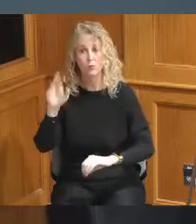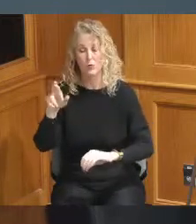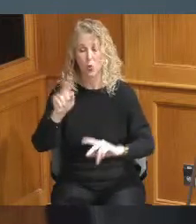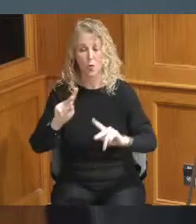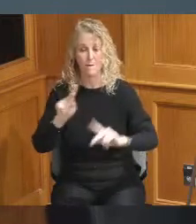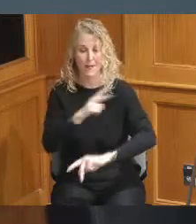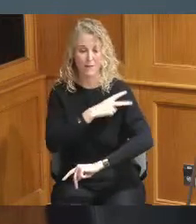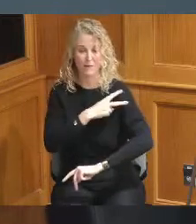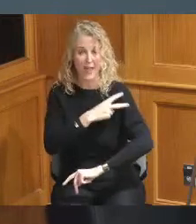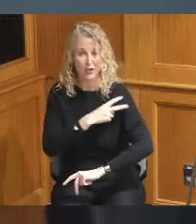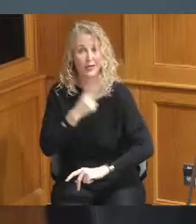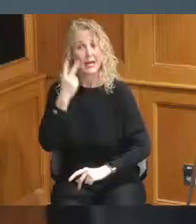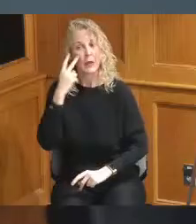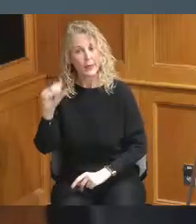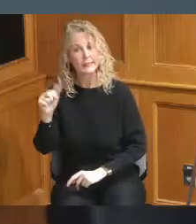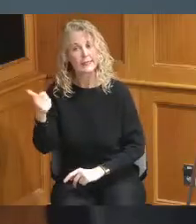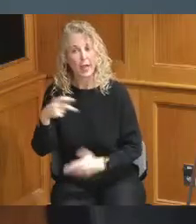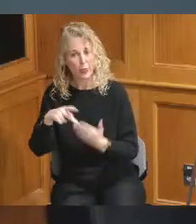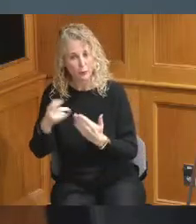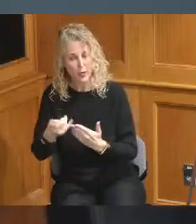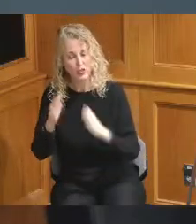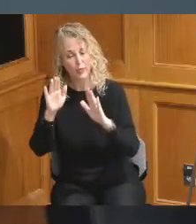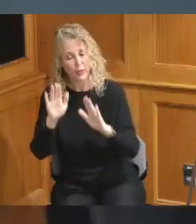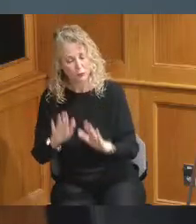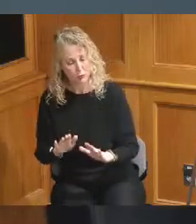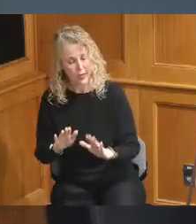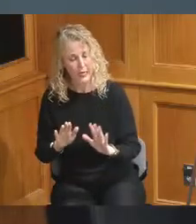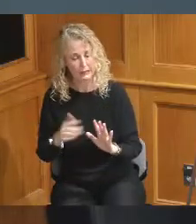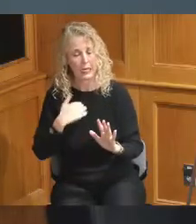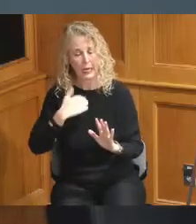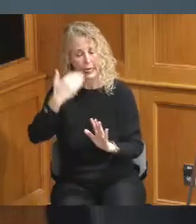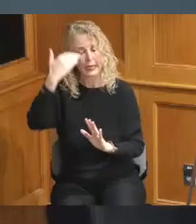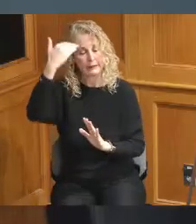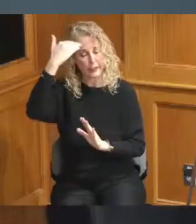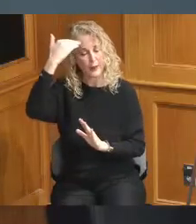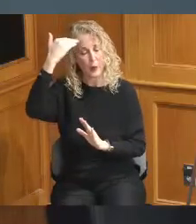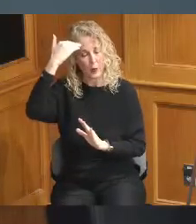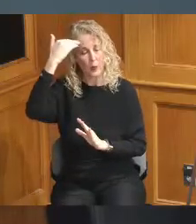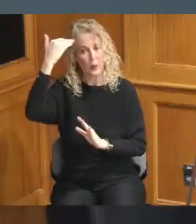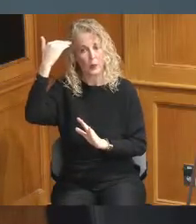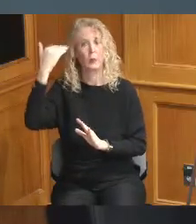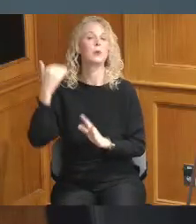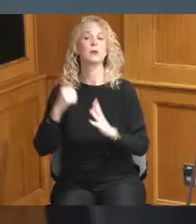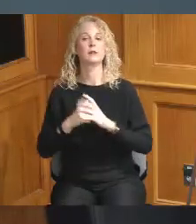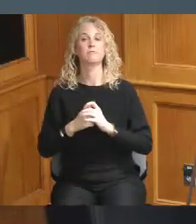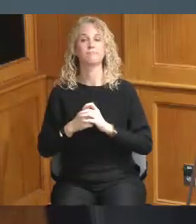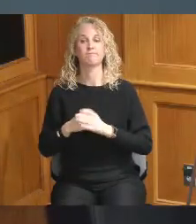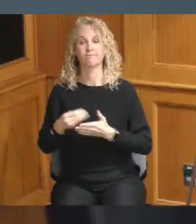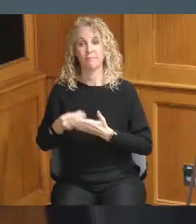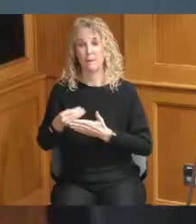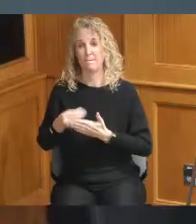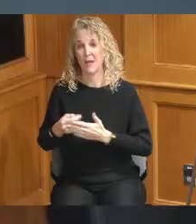units and that's good I'm I'm aware that we're not going to generate money by doing that but